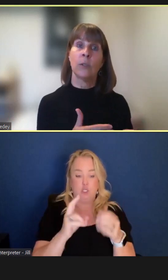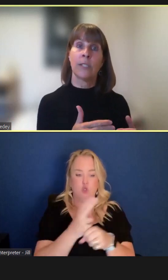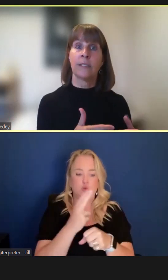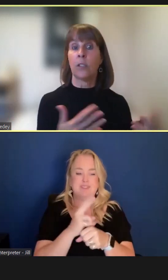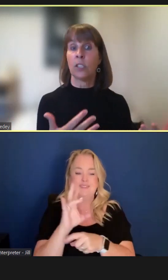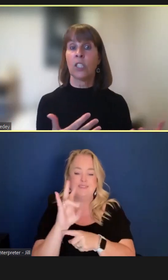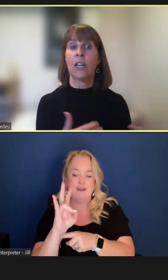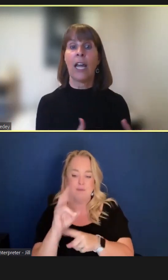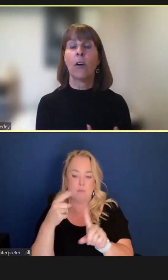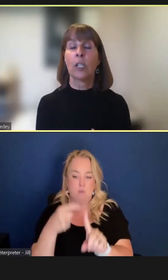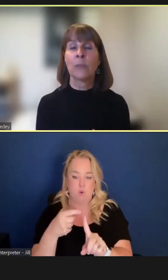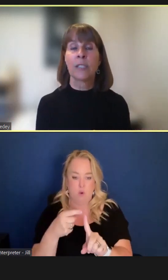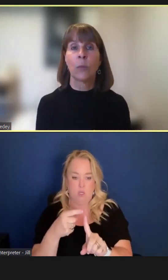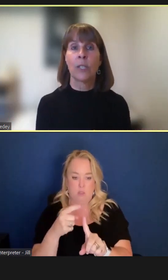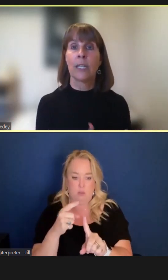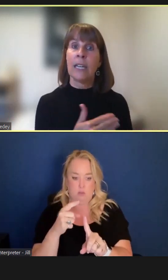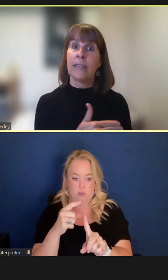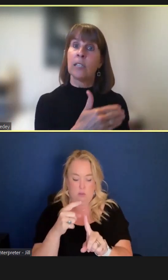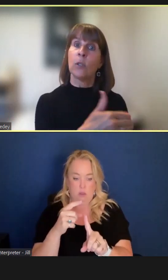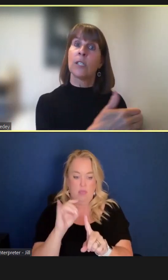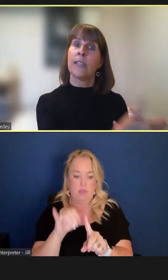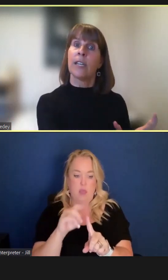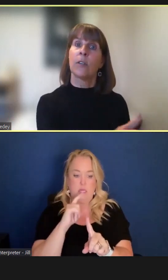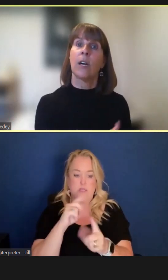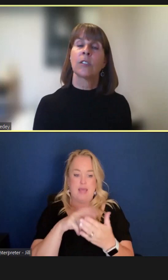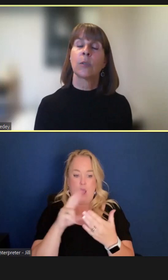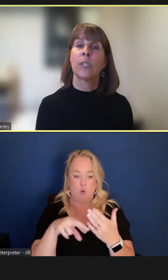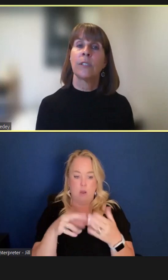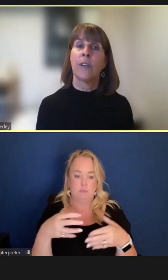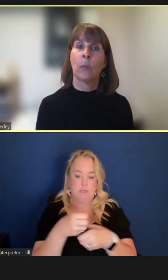called the child outcome summary they look at that across three developmental